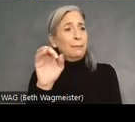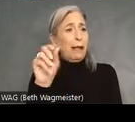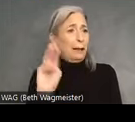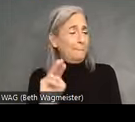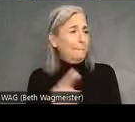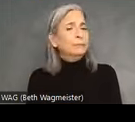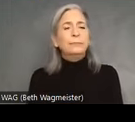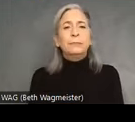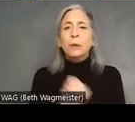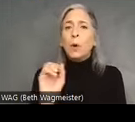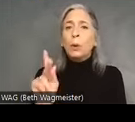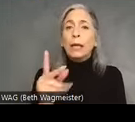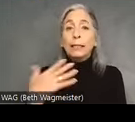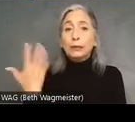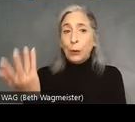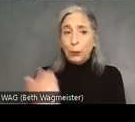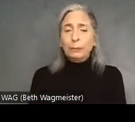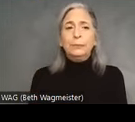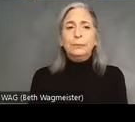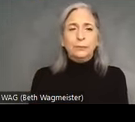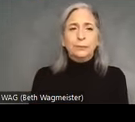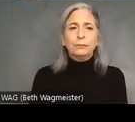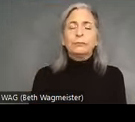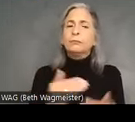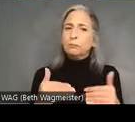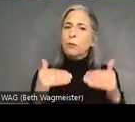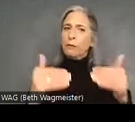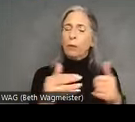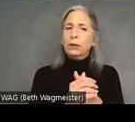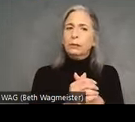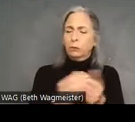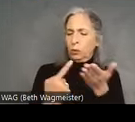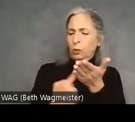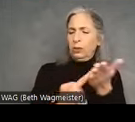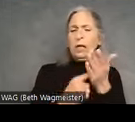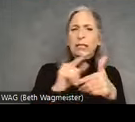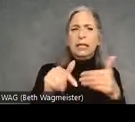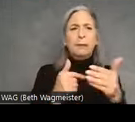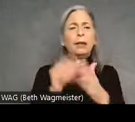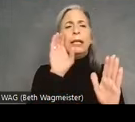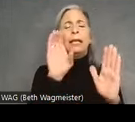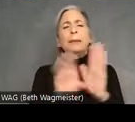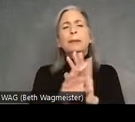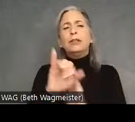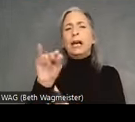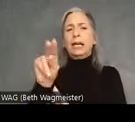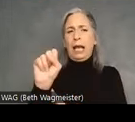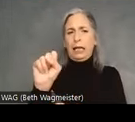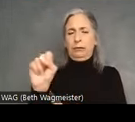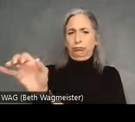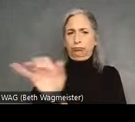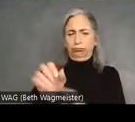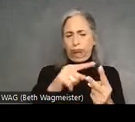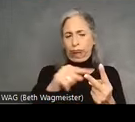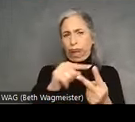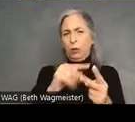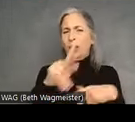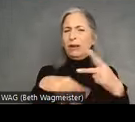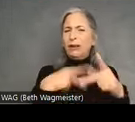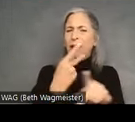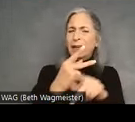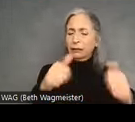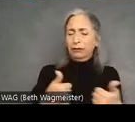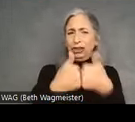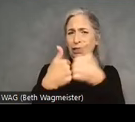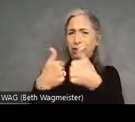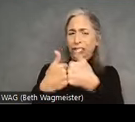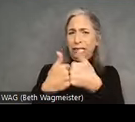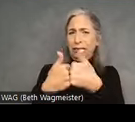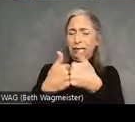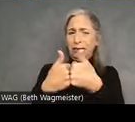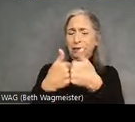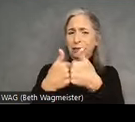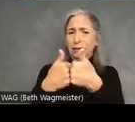So moving ahead. When we talk about images and icons what kind of challenges magnify users face.